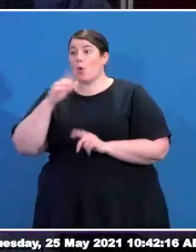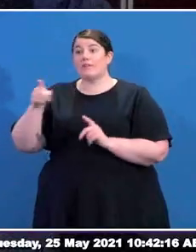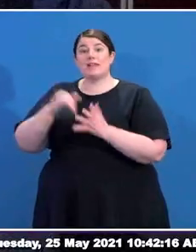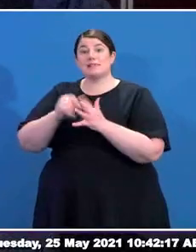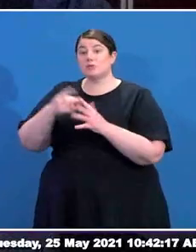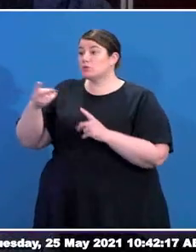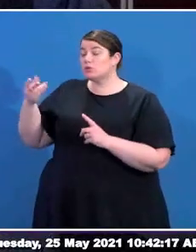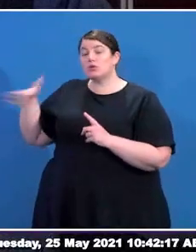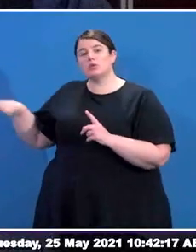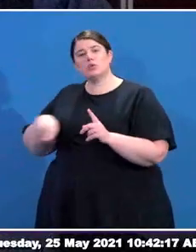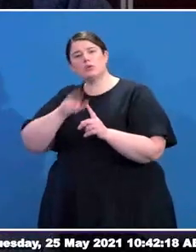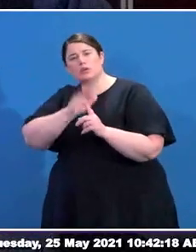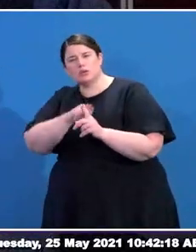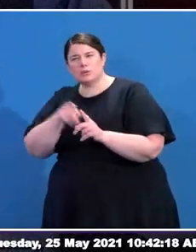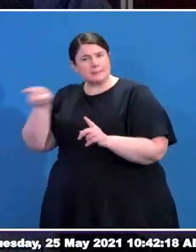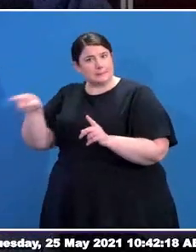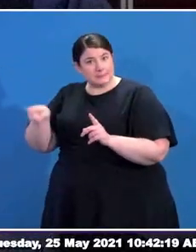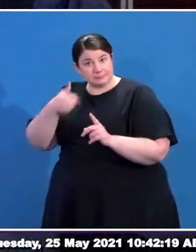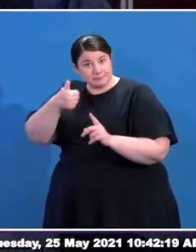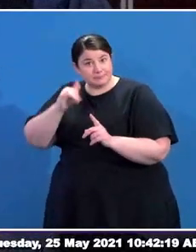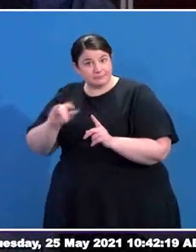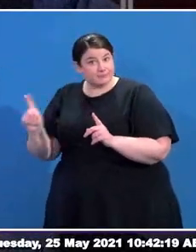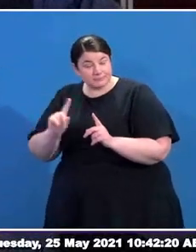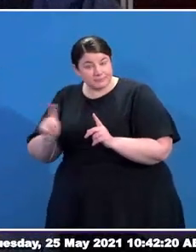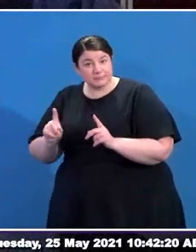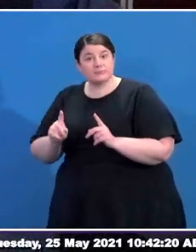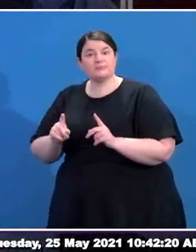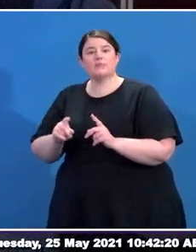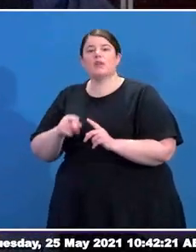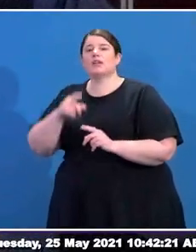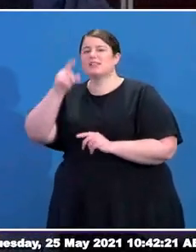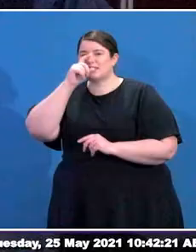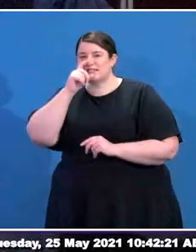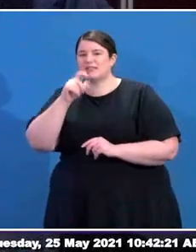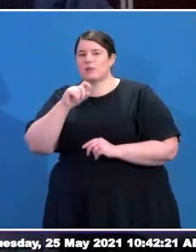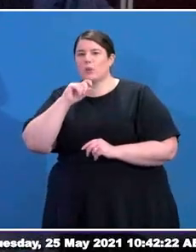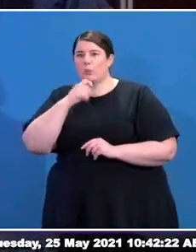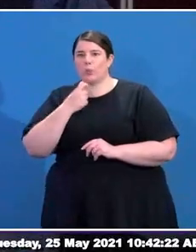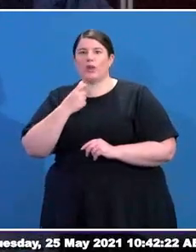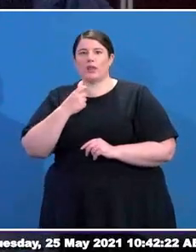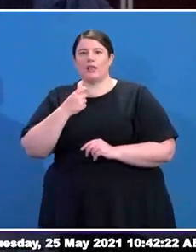You can get a sense of Melissa's fondness for a person